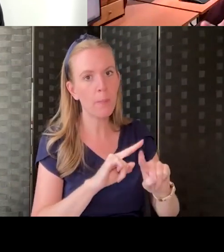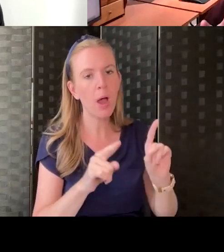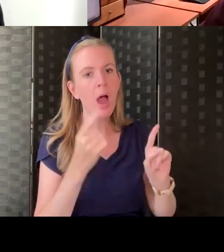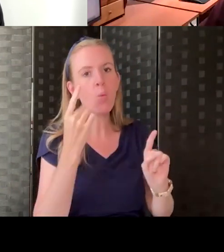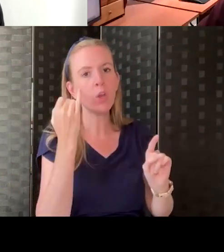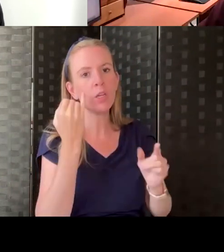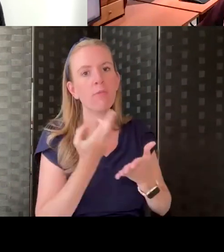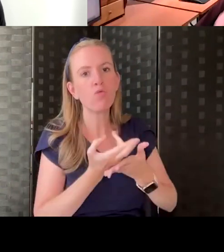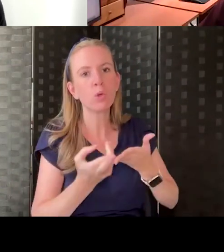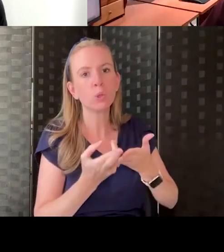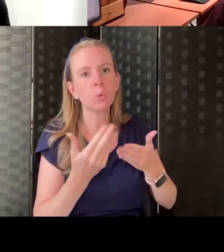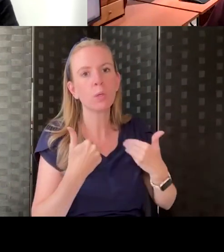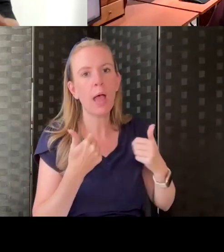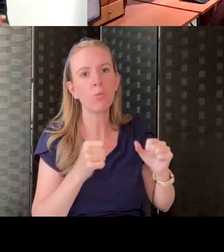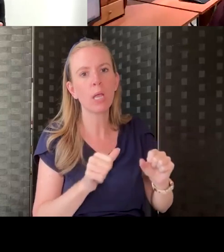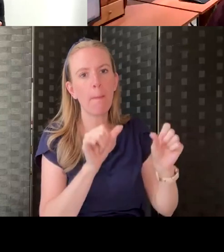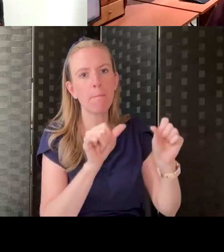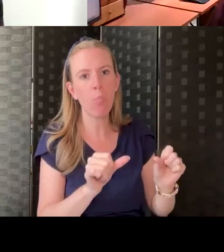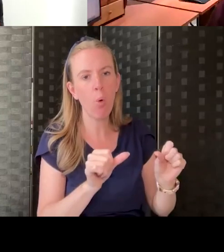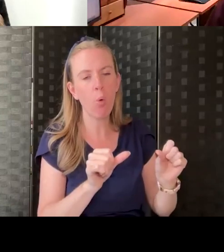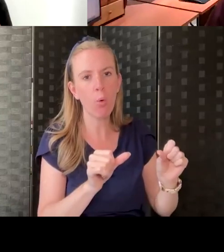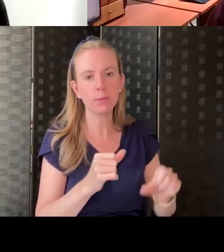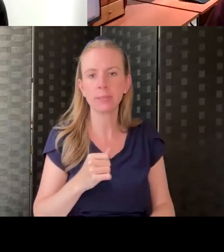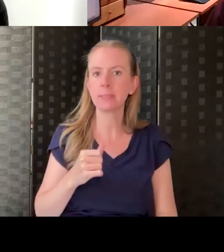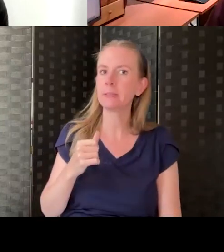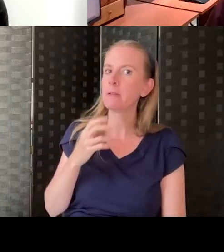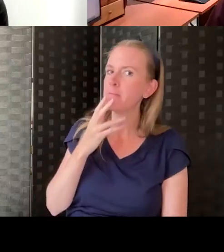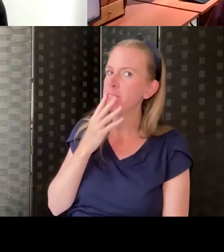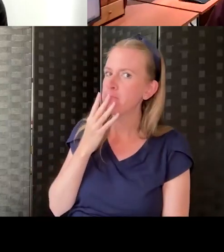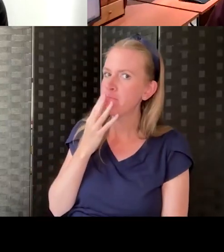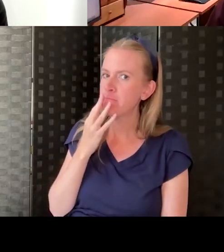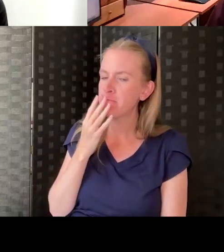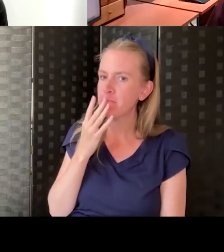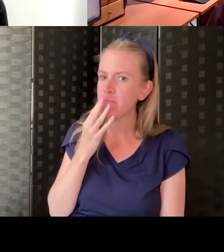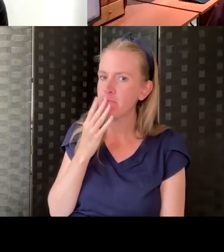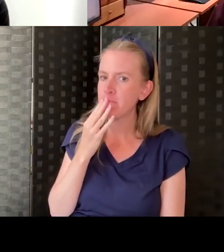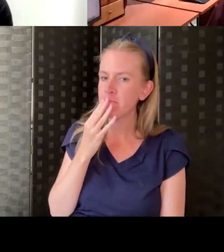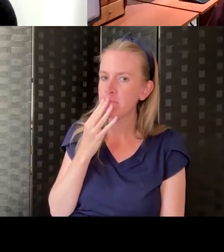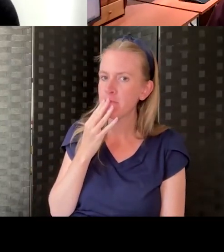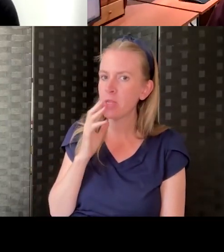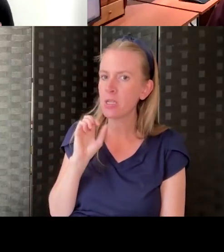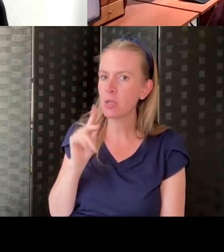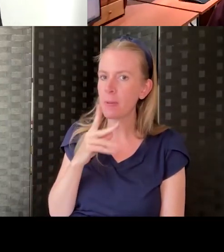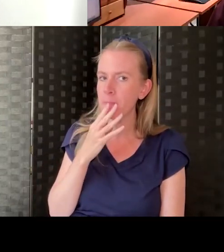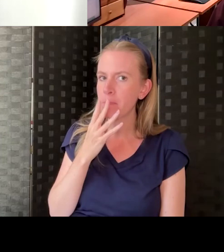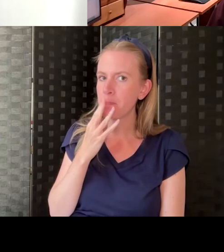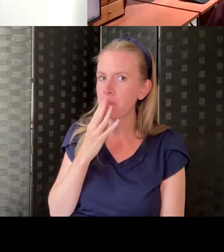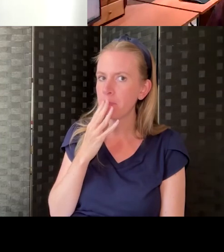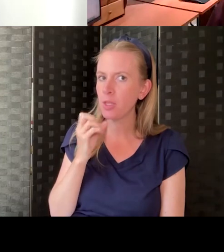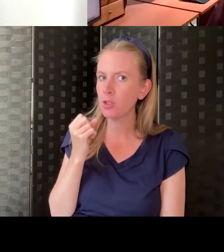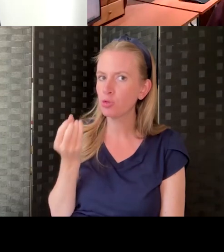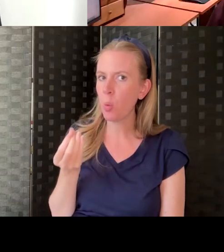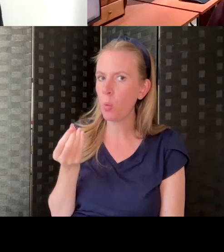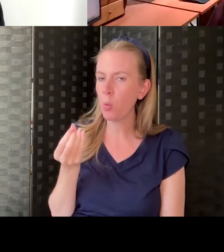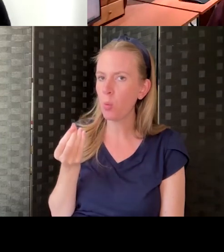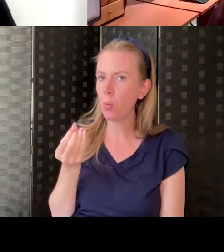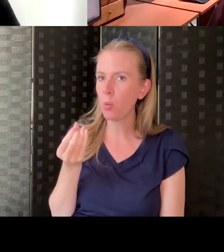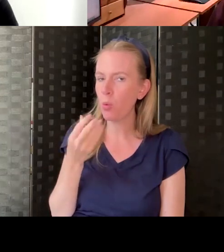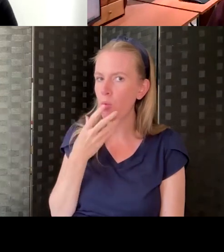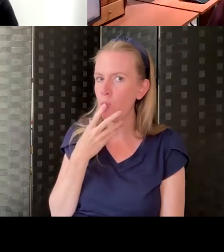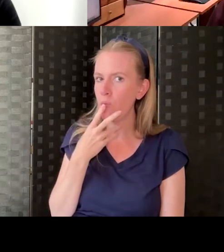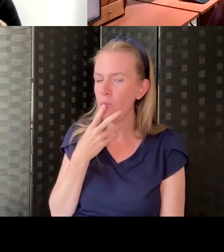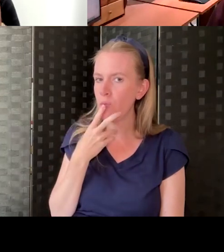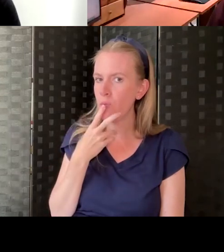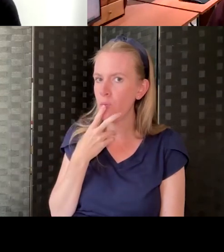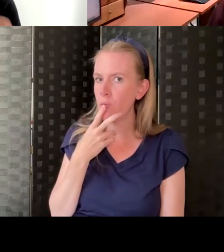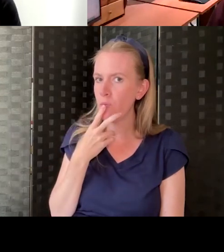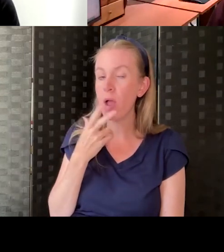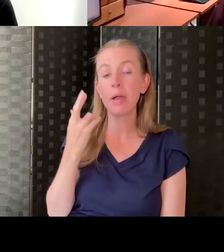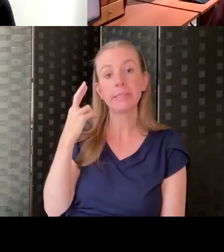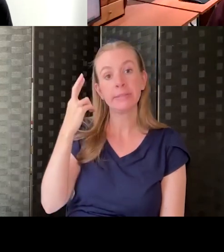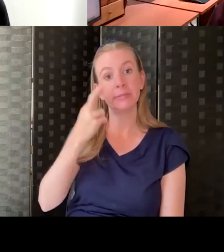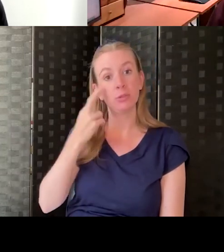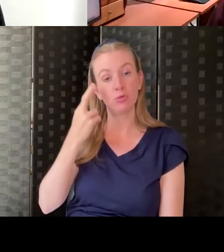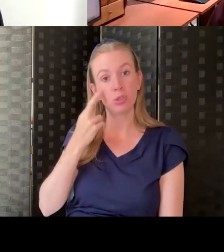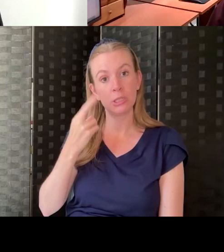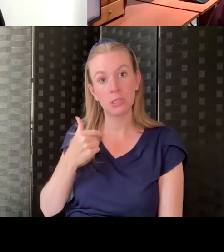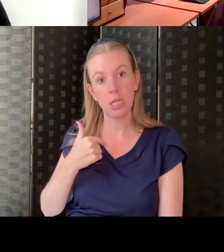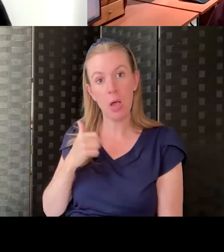can point them to or high-level -- you know what ? >> Homer: The reason I was able to do that. What I